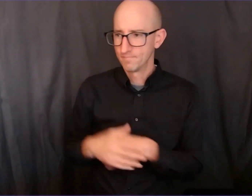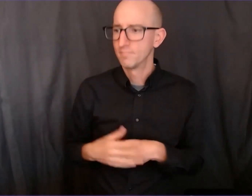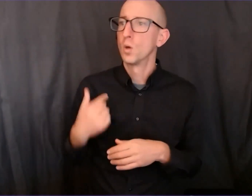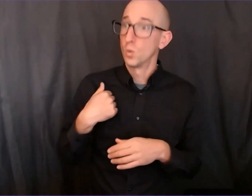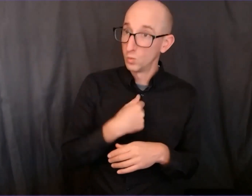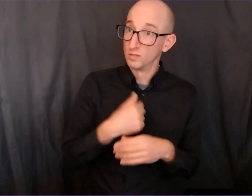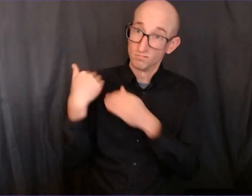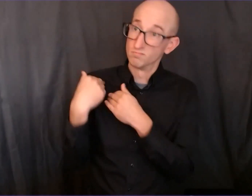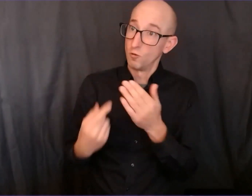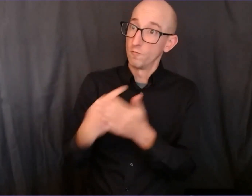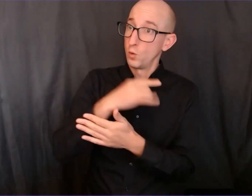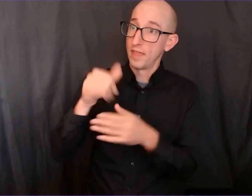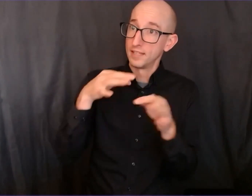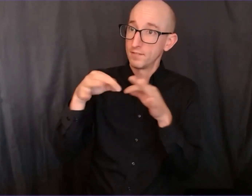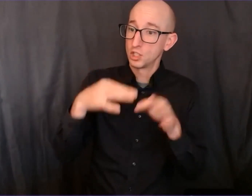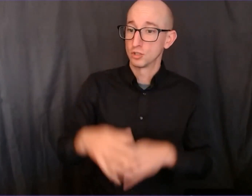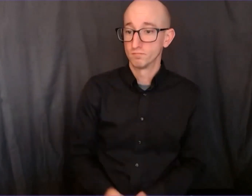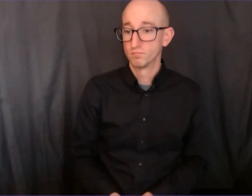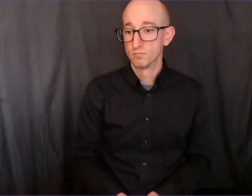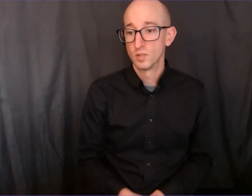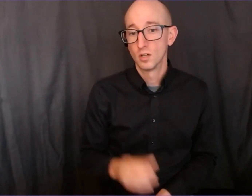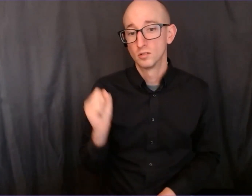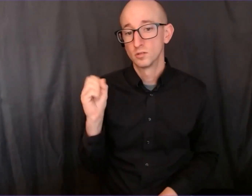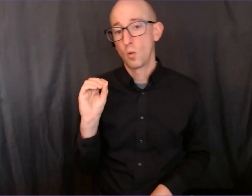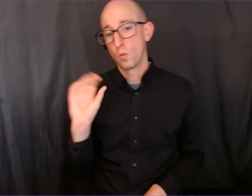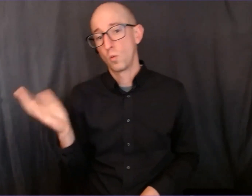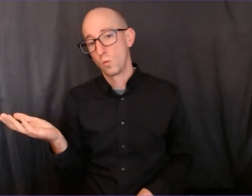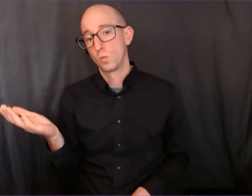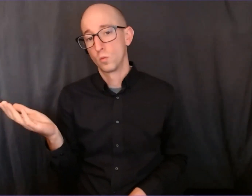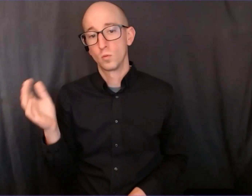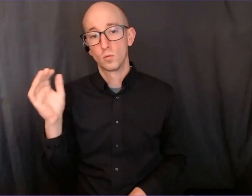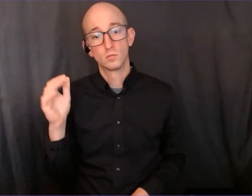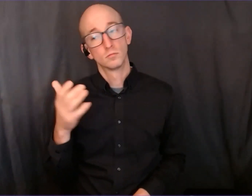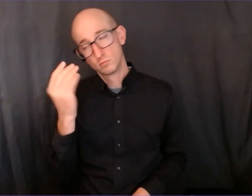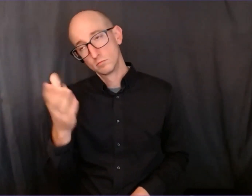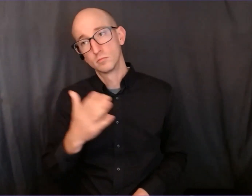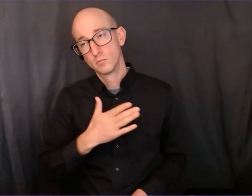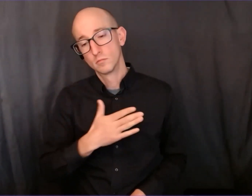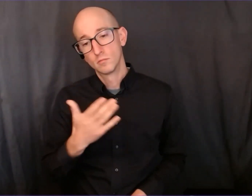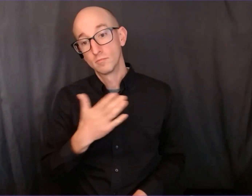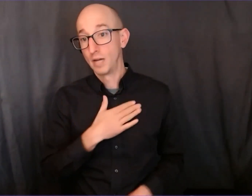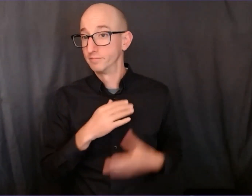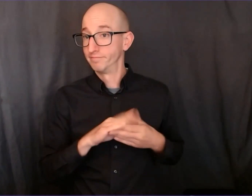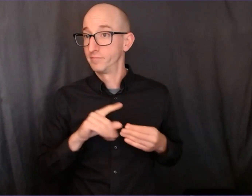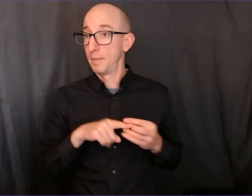And we're anticipating that up to 10% of these funds, so up to 300 million, will be available to support